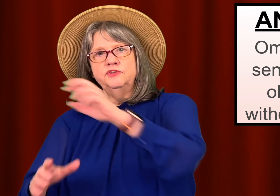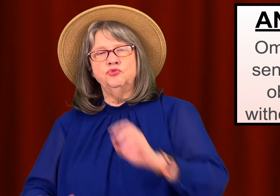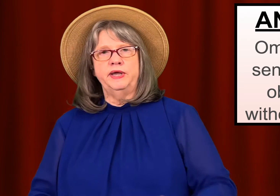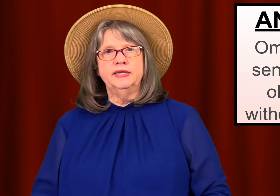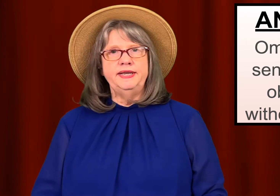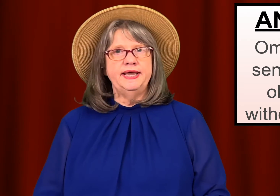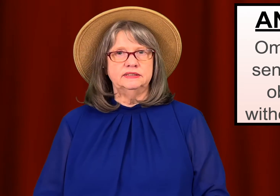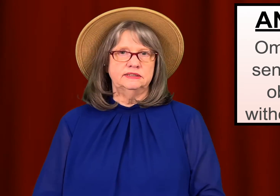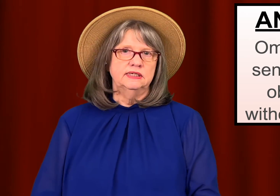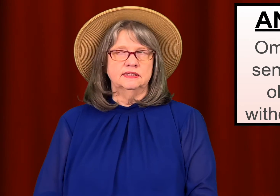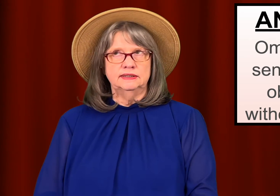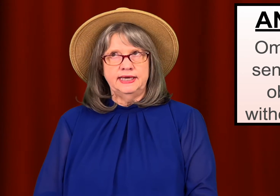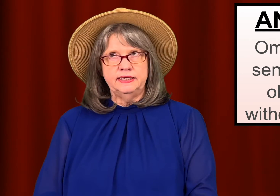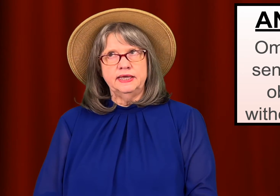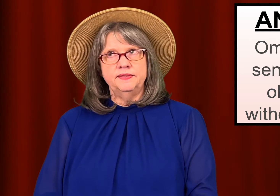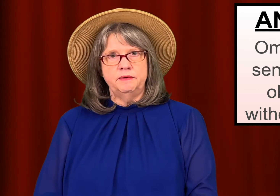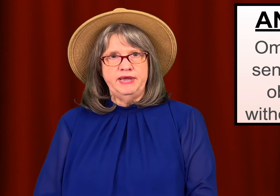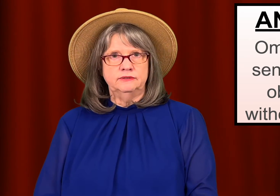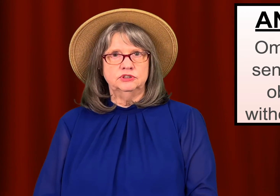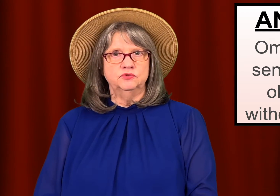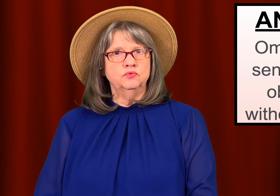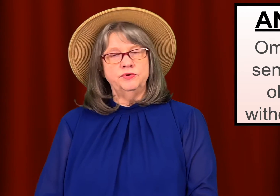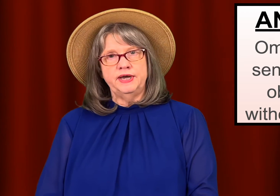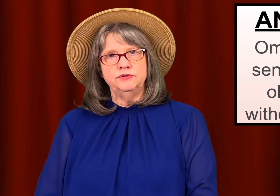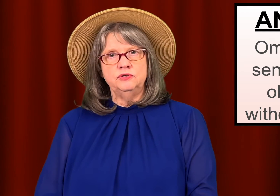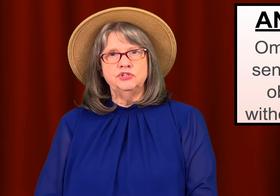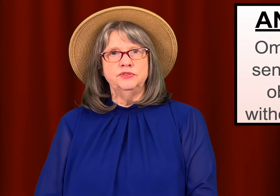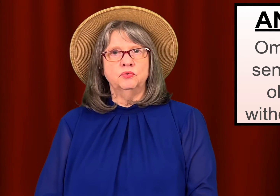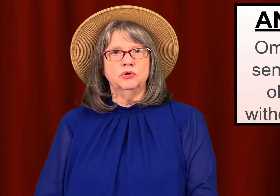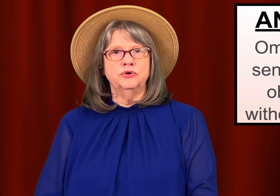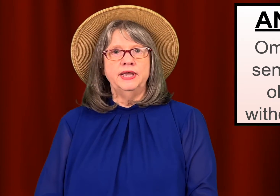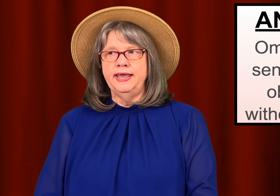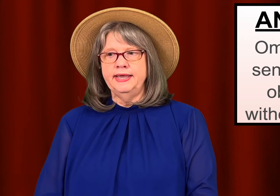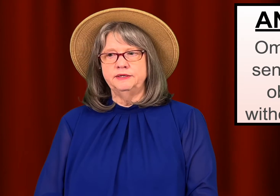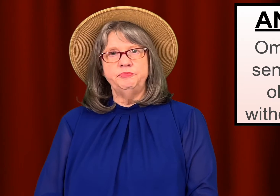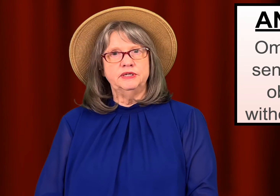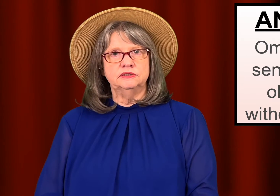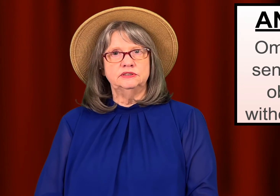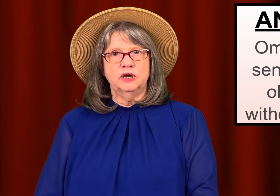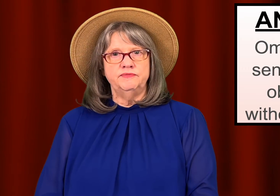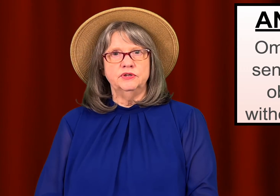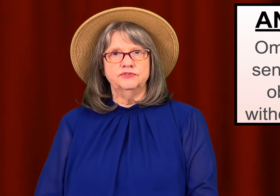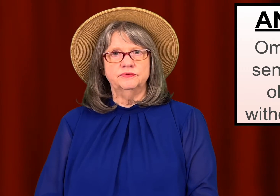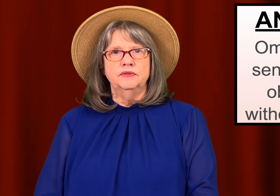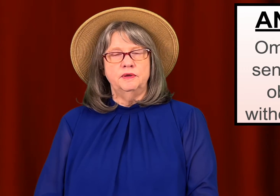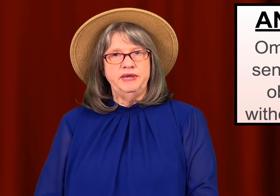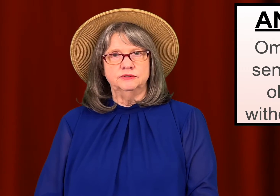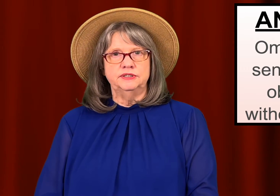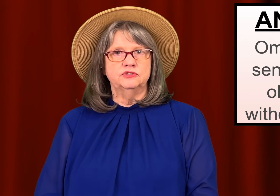this way connects the lake and the mountain without using the word AND because it's obvious the mountain